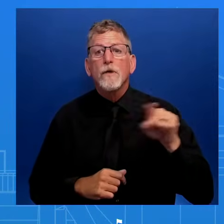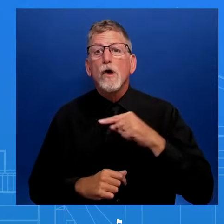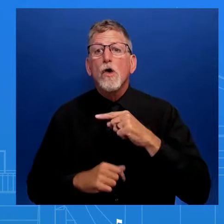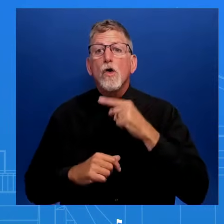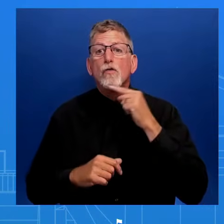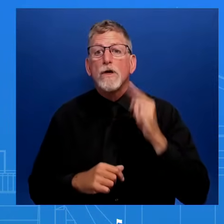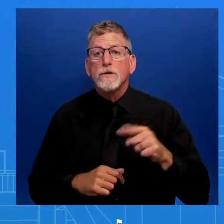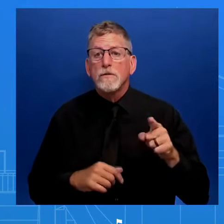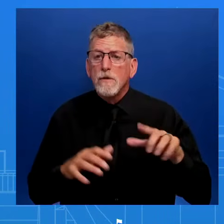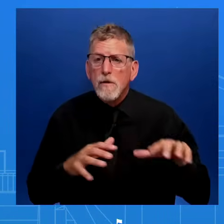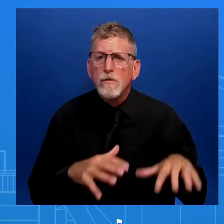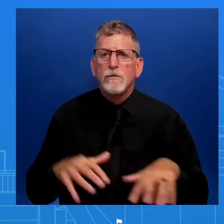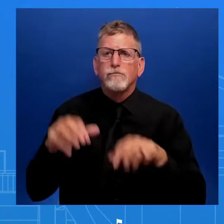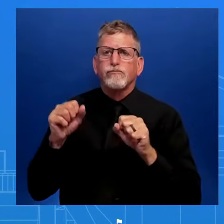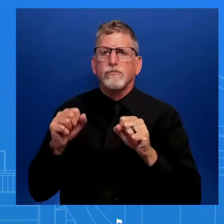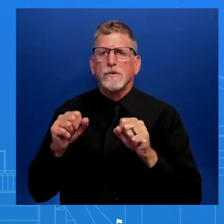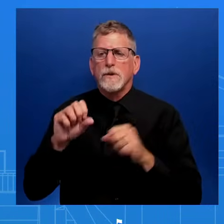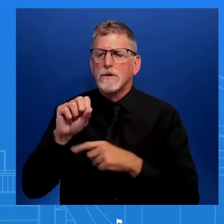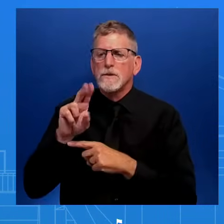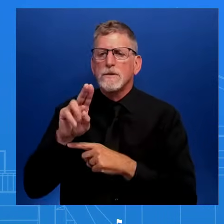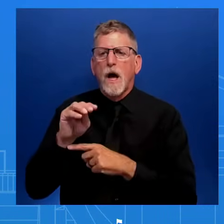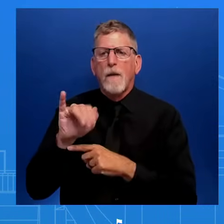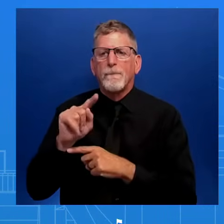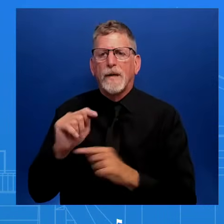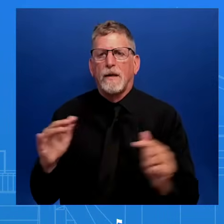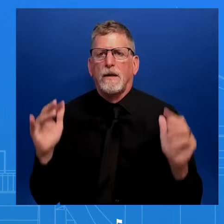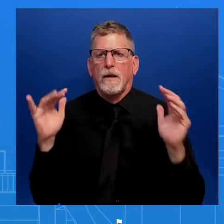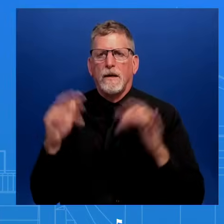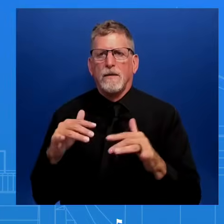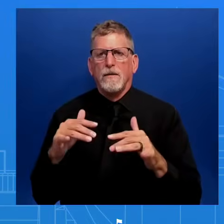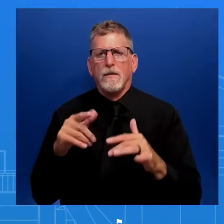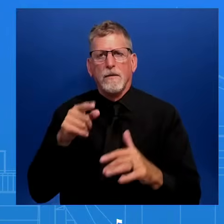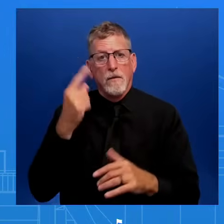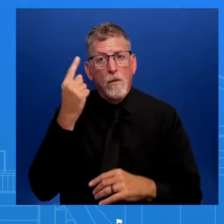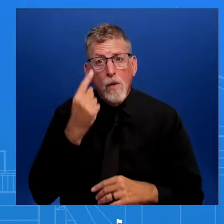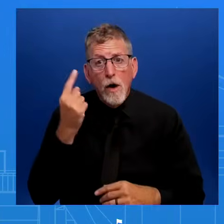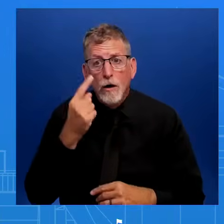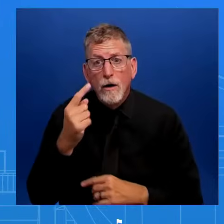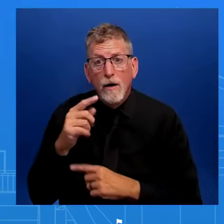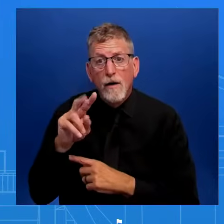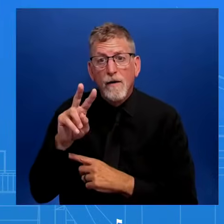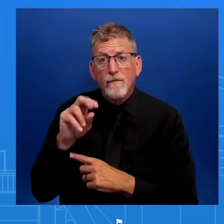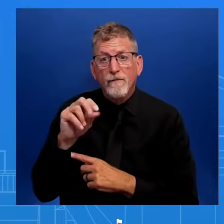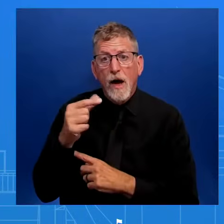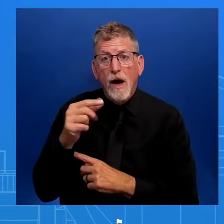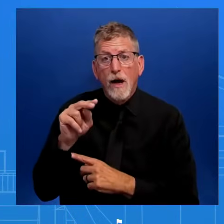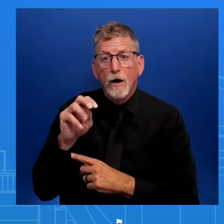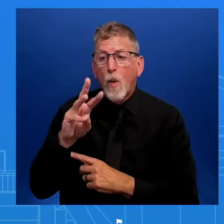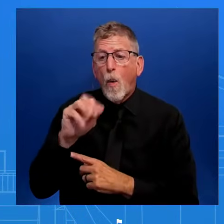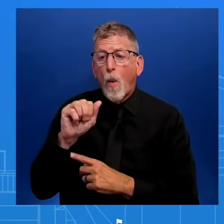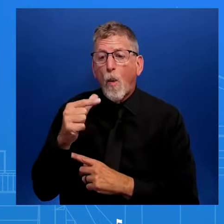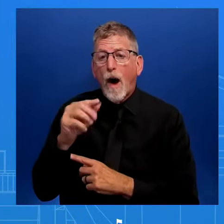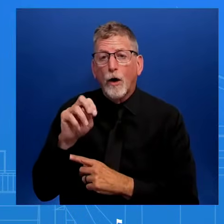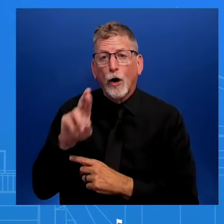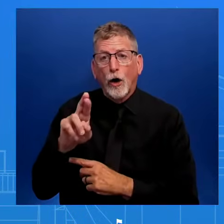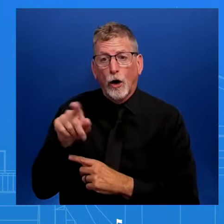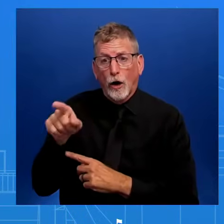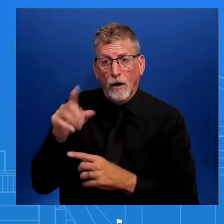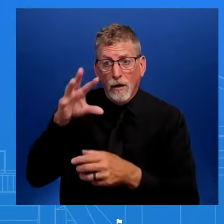I think I just answered that question. So, he -- The Press: Ms. Jean-Pierre: The Press: Ms. Jean-Pierre: I'm -- The Press: It's not his first time ever in Maine, is it?